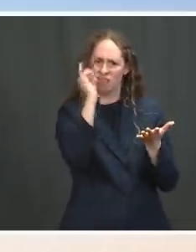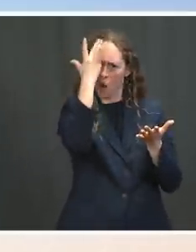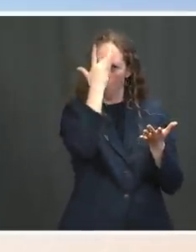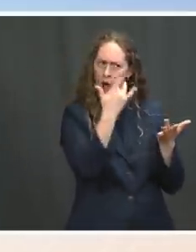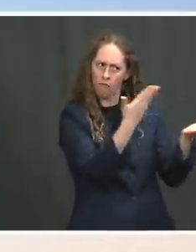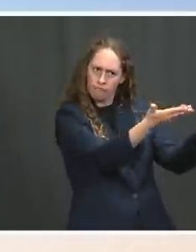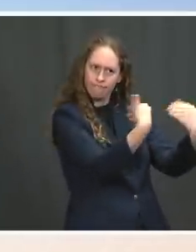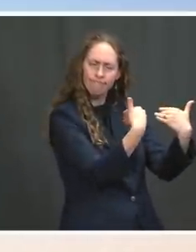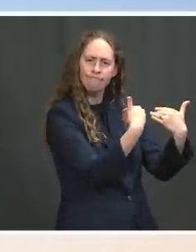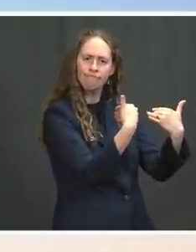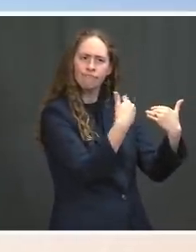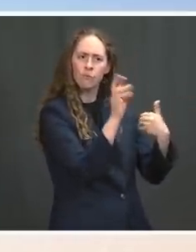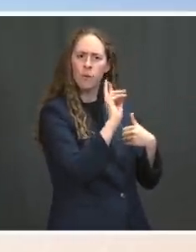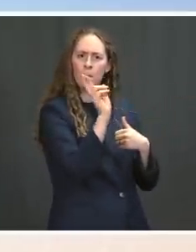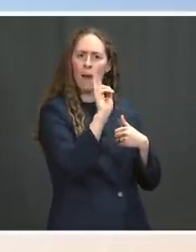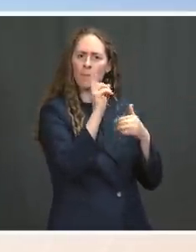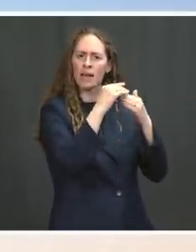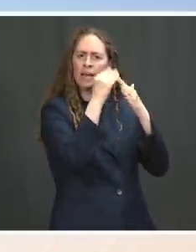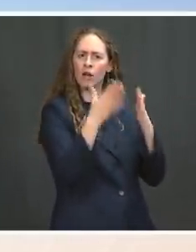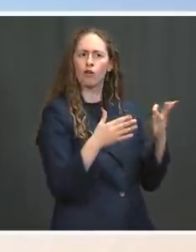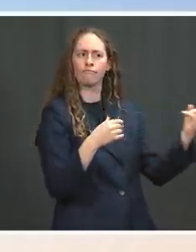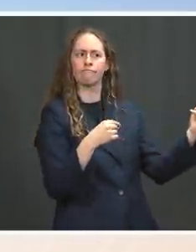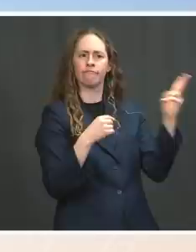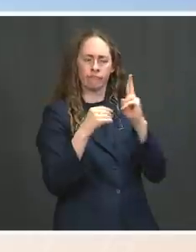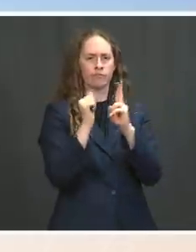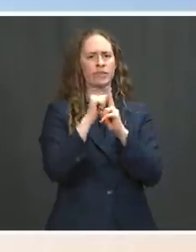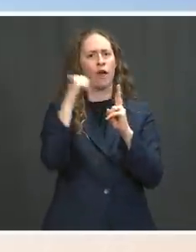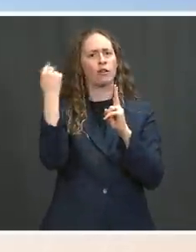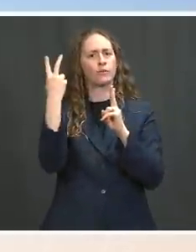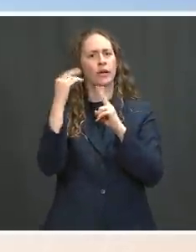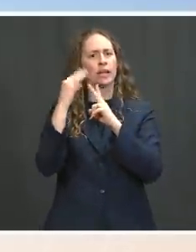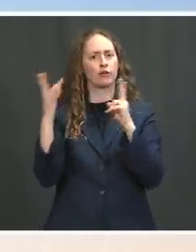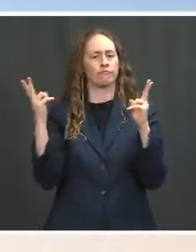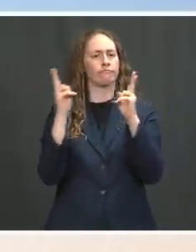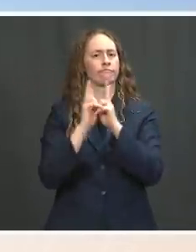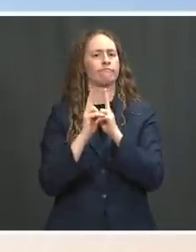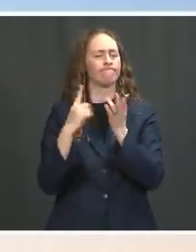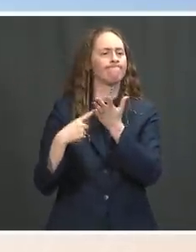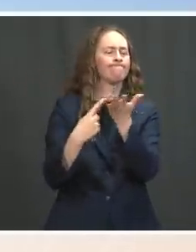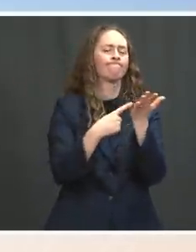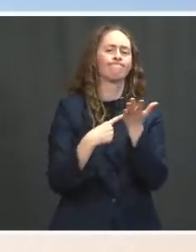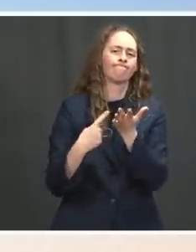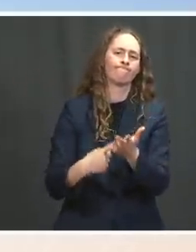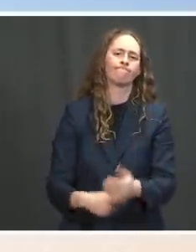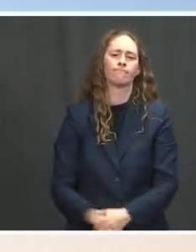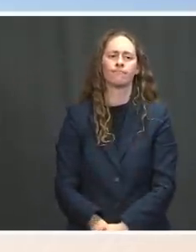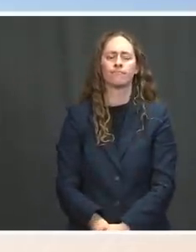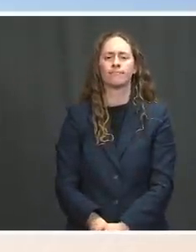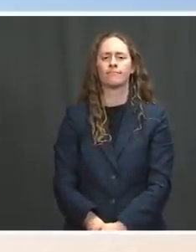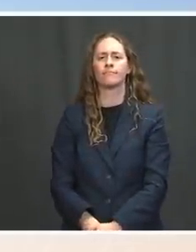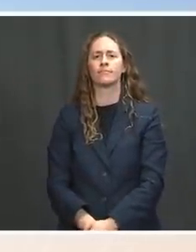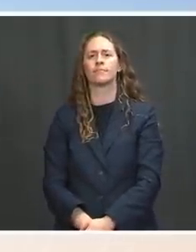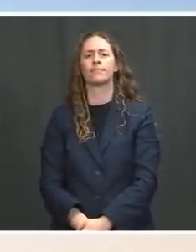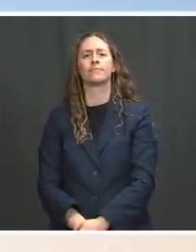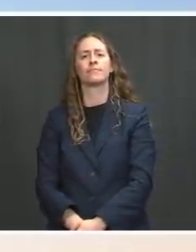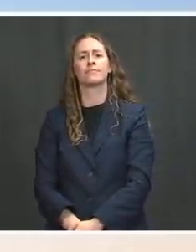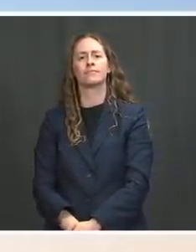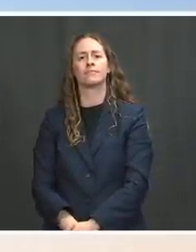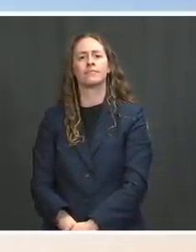Go ahead, Jen. The Press: Two things. One, just very quickly. It seems like the leadership meeting has let out. Ms. Psaki: Oh, yeah. Should we wrap? The Press: I don't know if there's any --